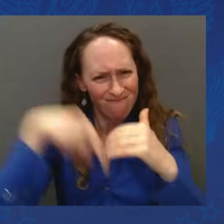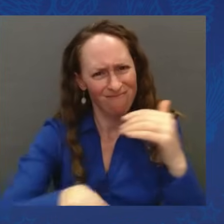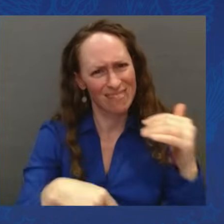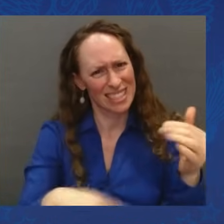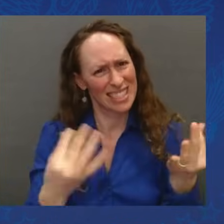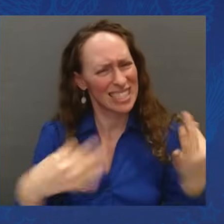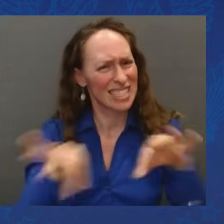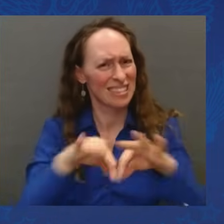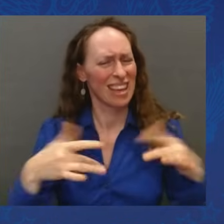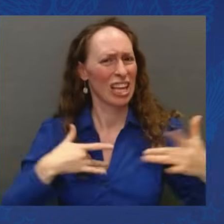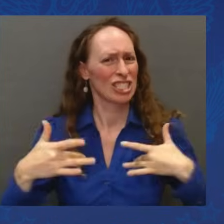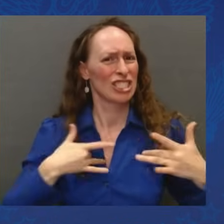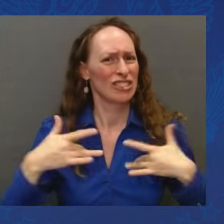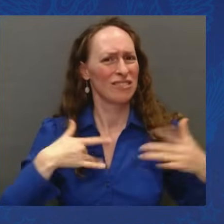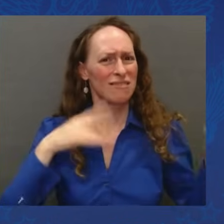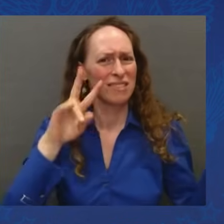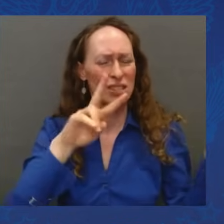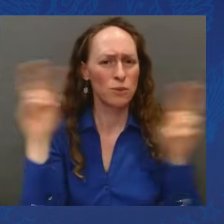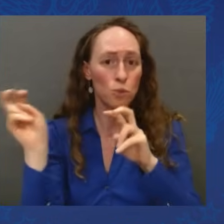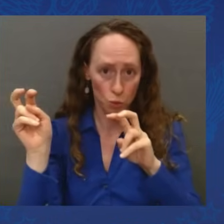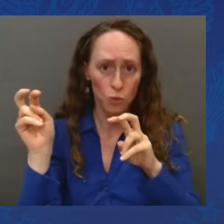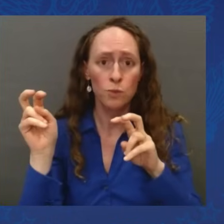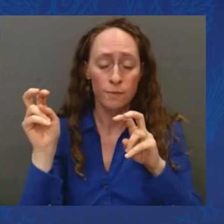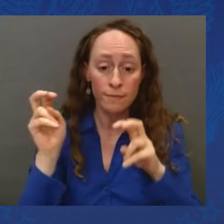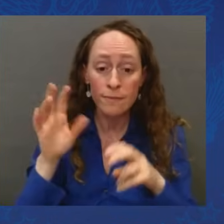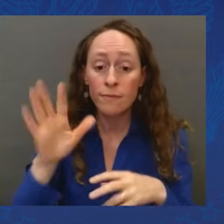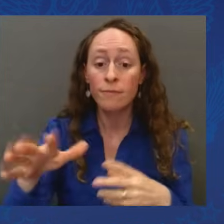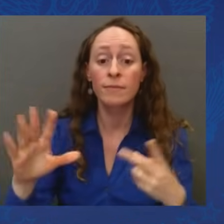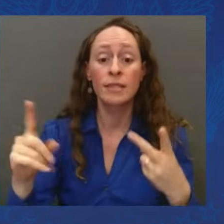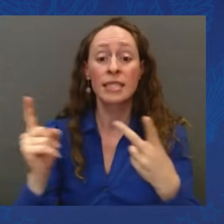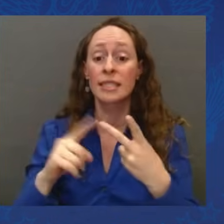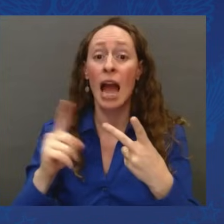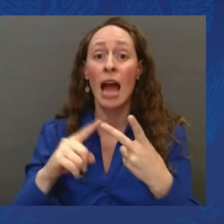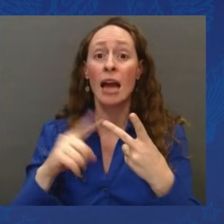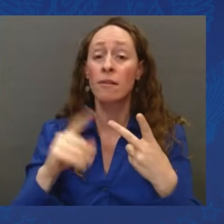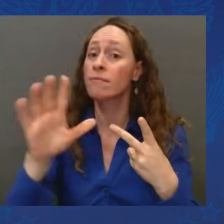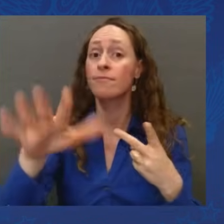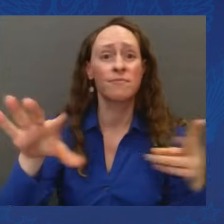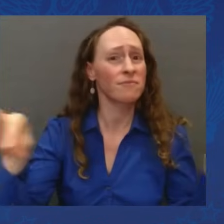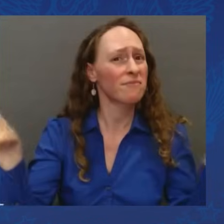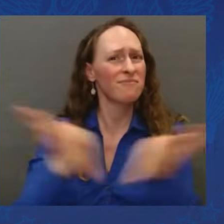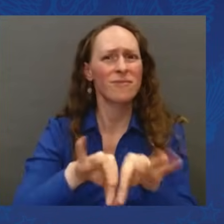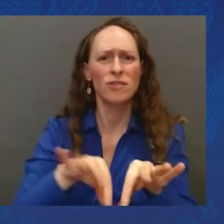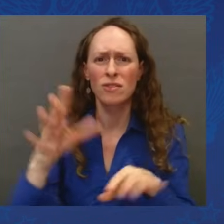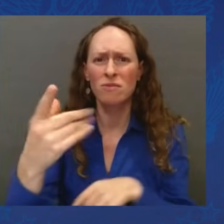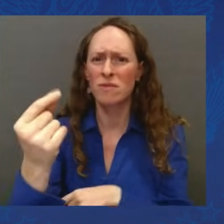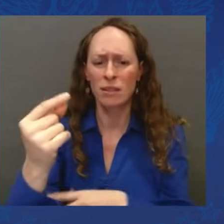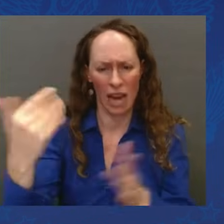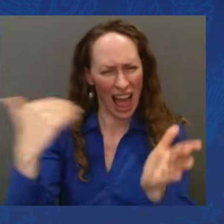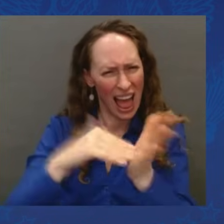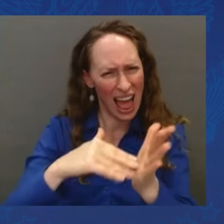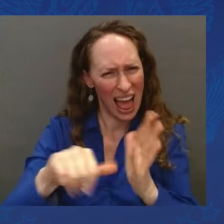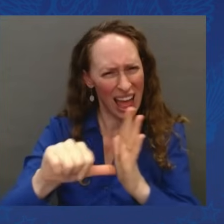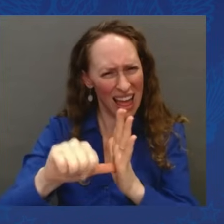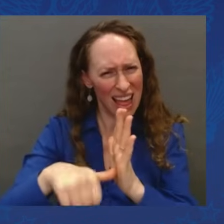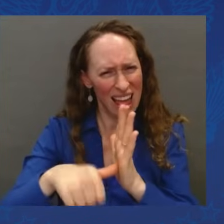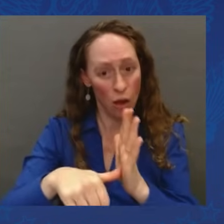we are reassuming military-to-military contact -- direct contacts. As a lot of you press know who follow this,